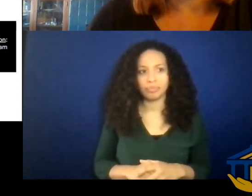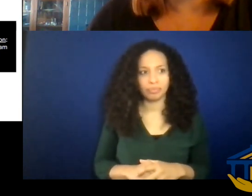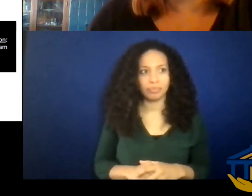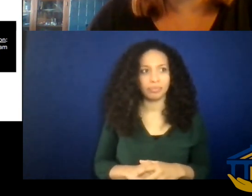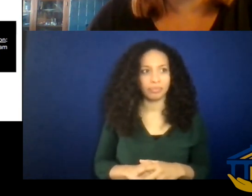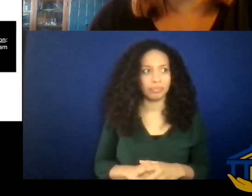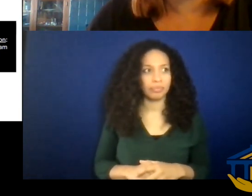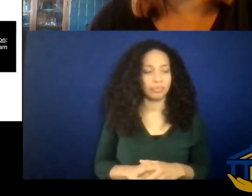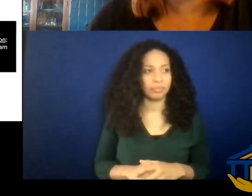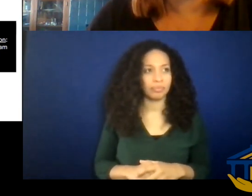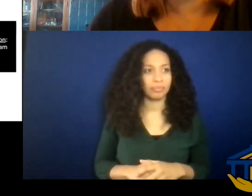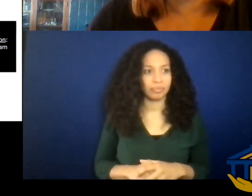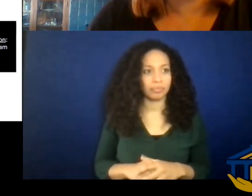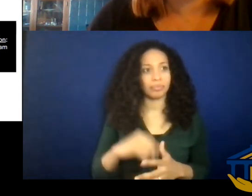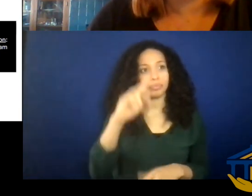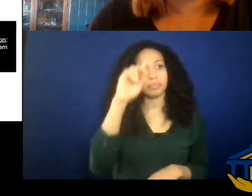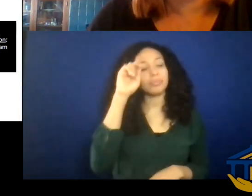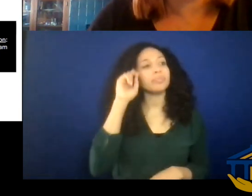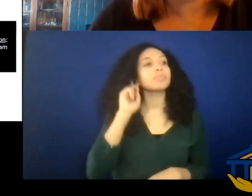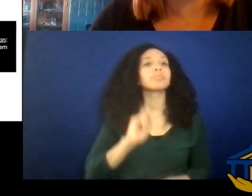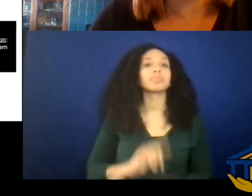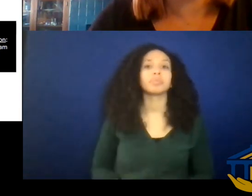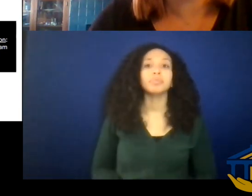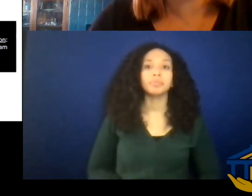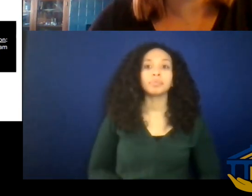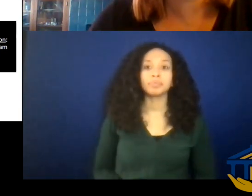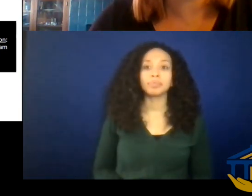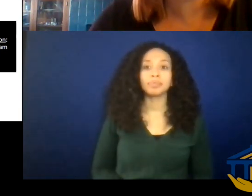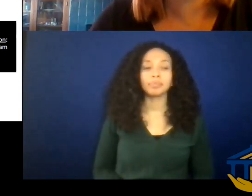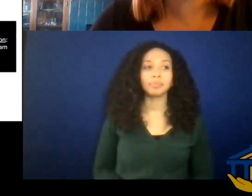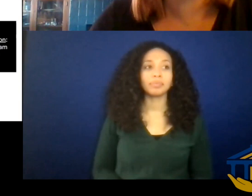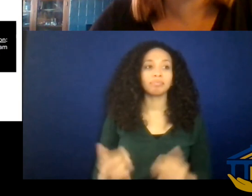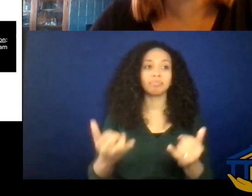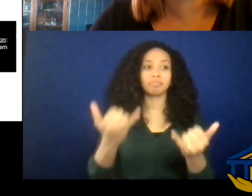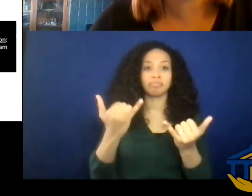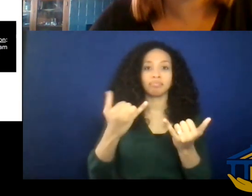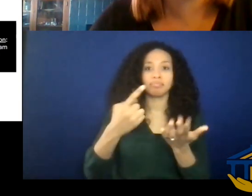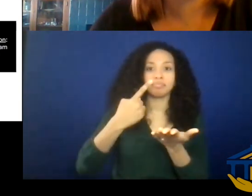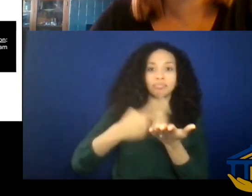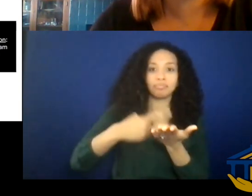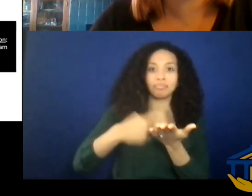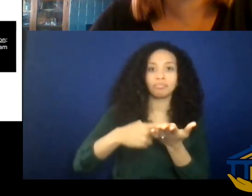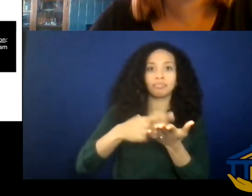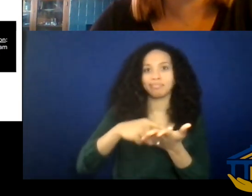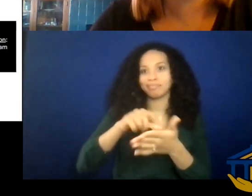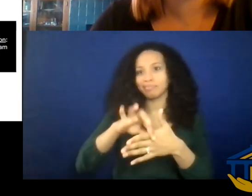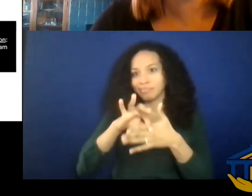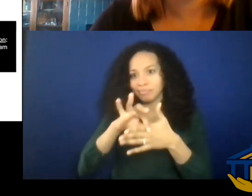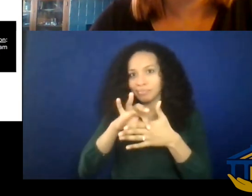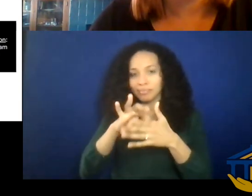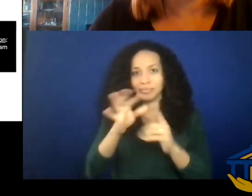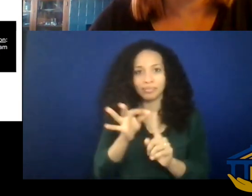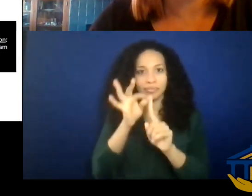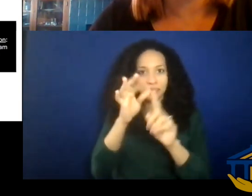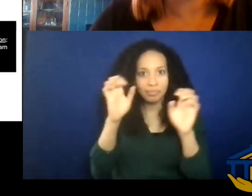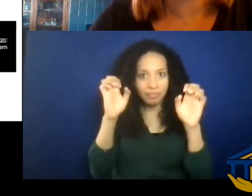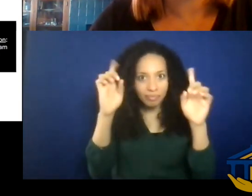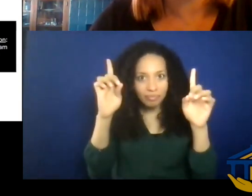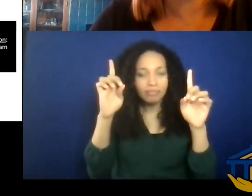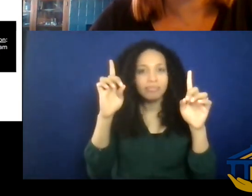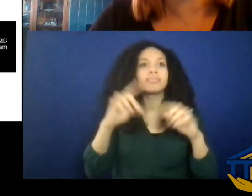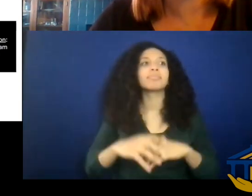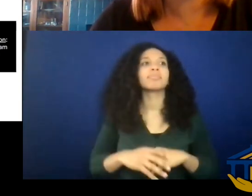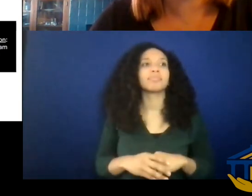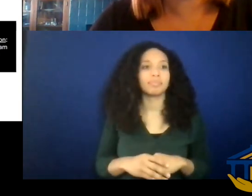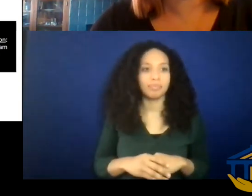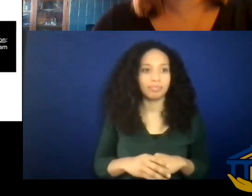So jumping into sort of the, um, substance of special education and if you are sort of new to